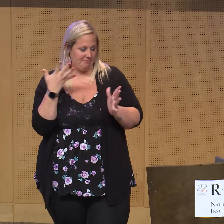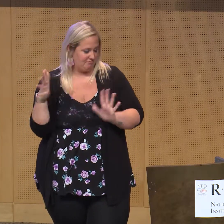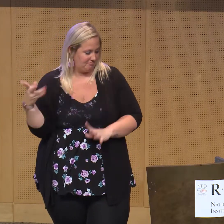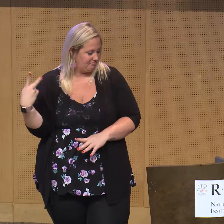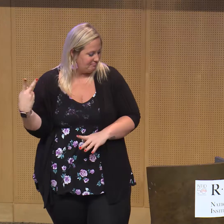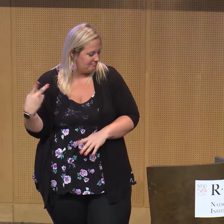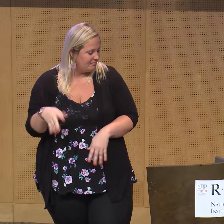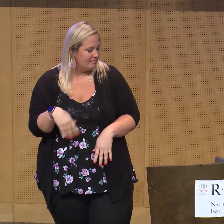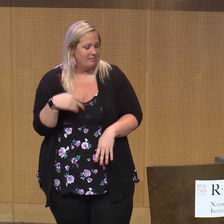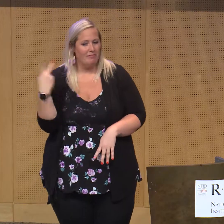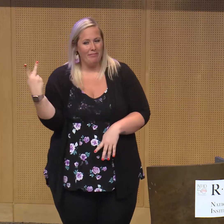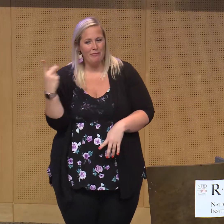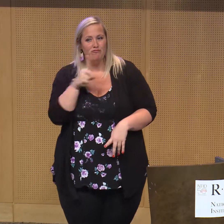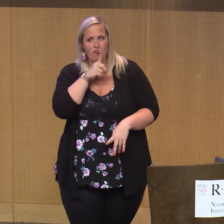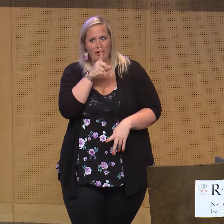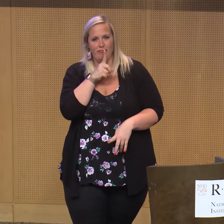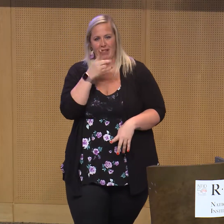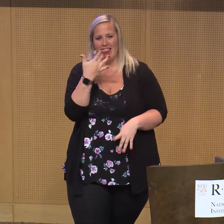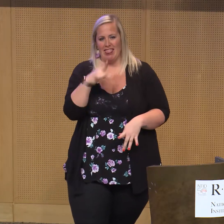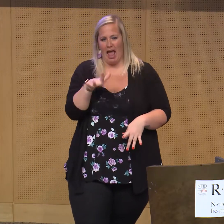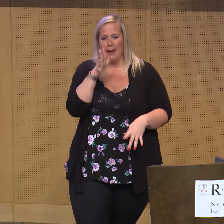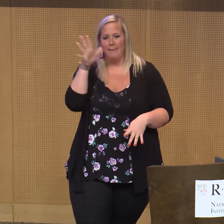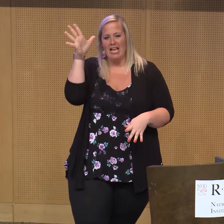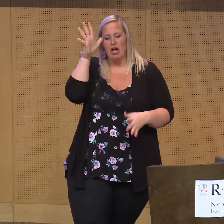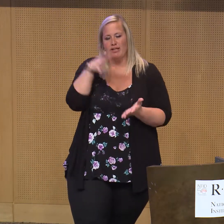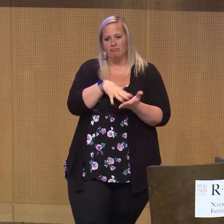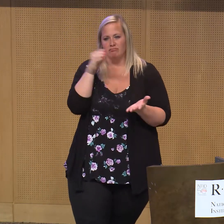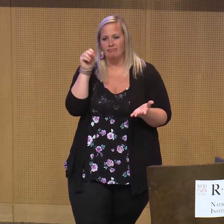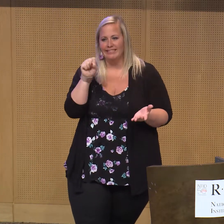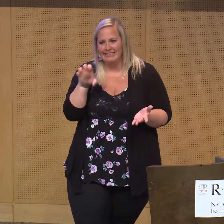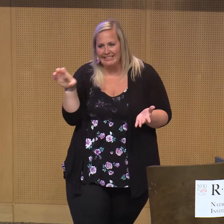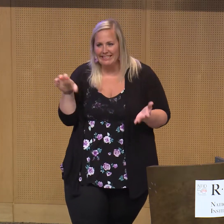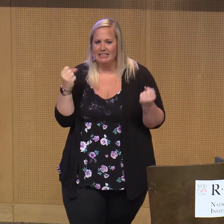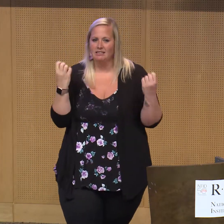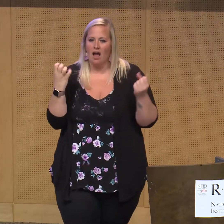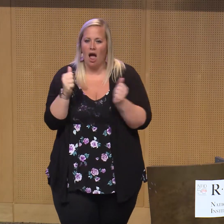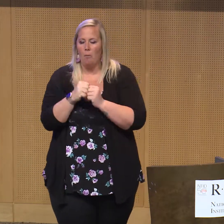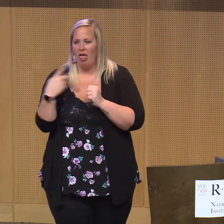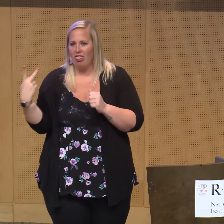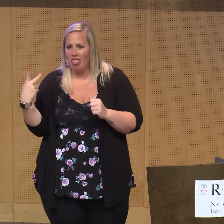Lauren and I are Deaf. Mom and Dad are hearing, and we're really lucky,